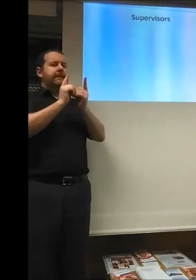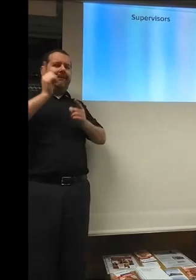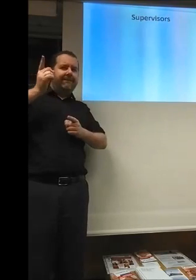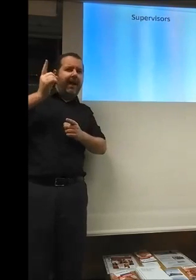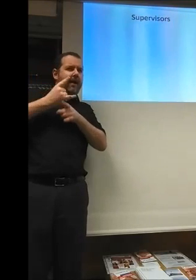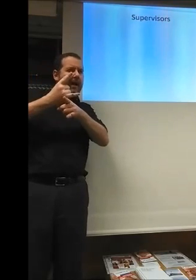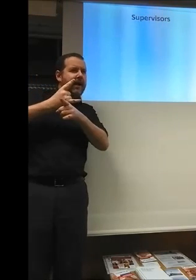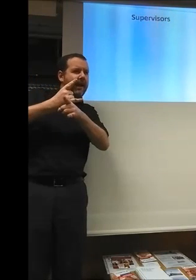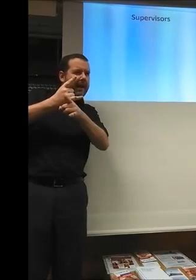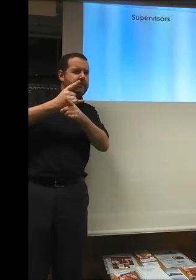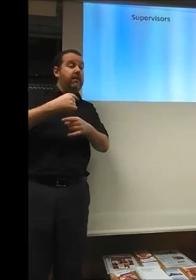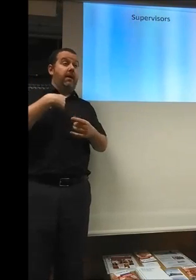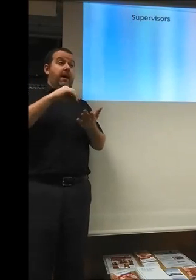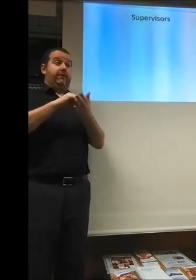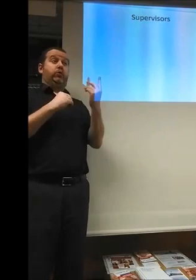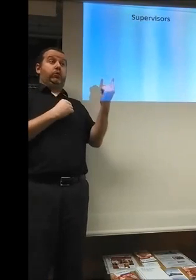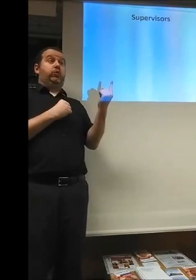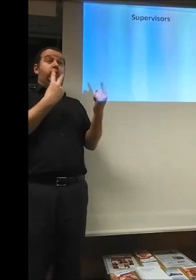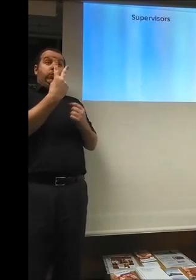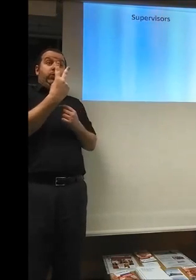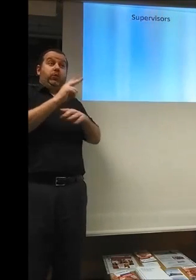field and advise you and help you through your studies.